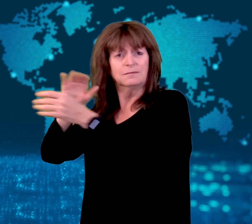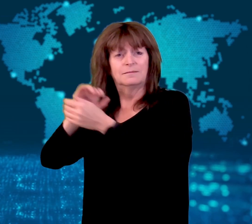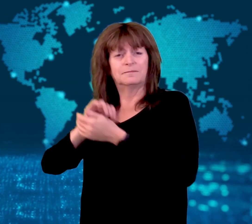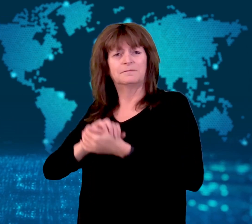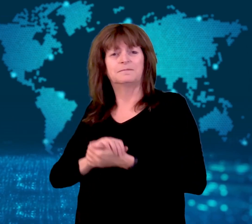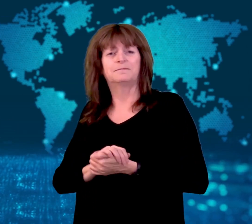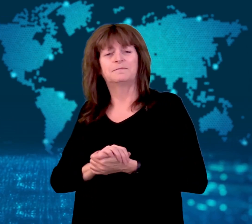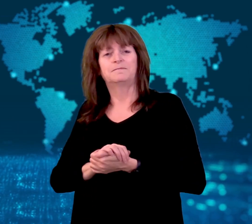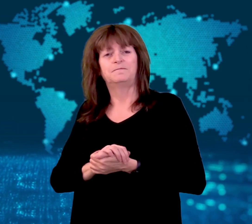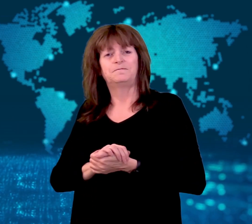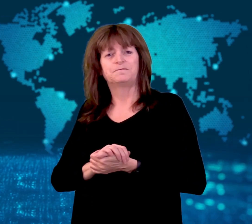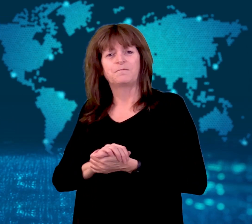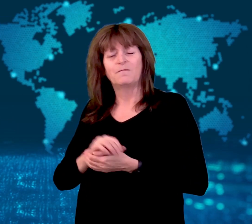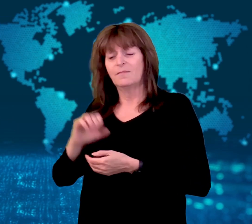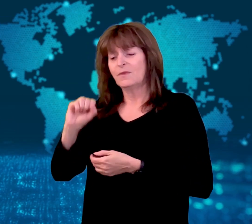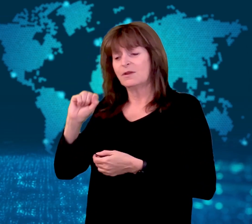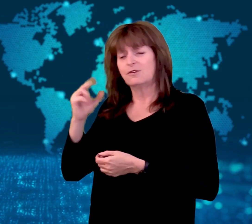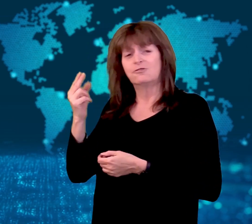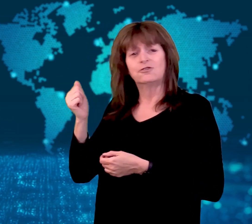the Pacific Ocean.